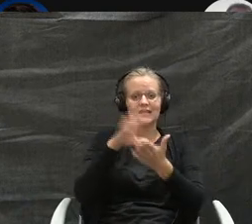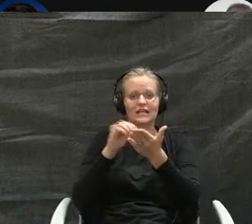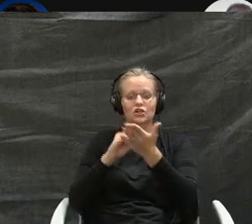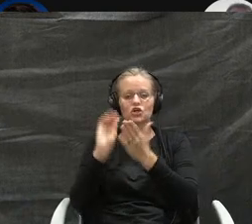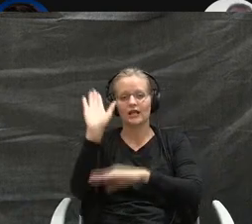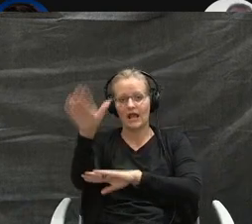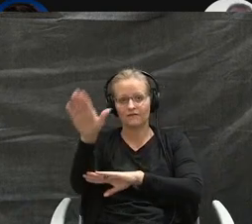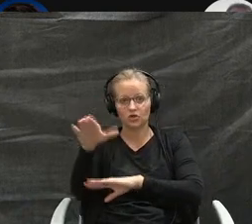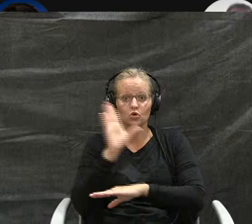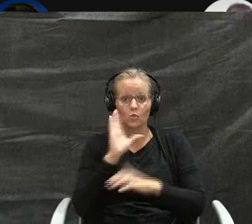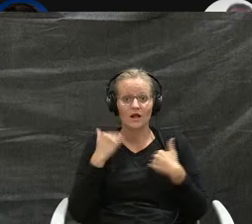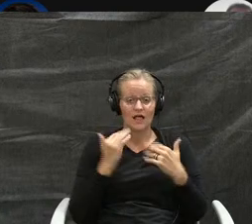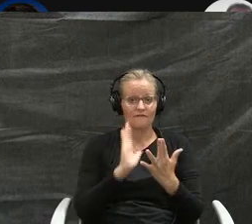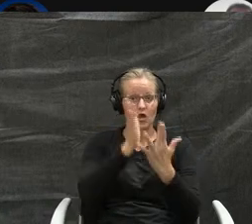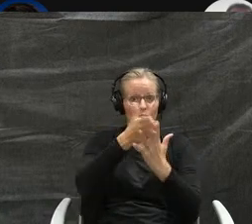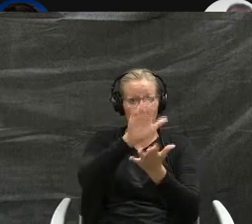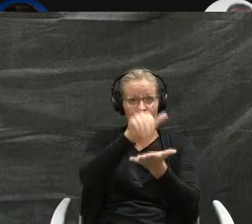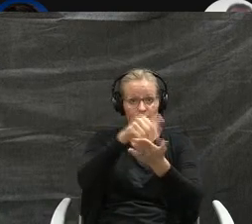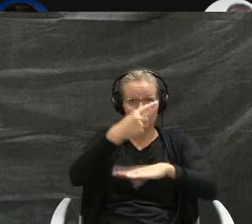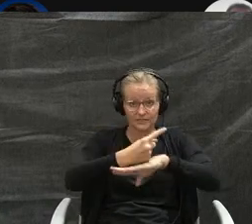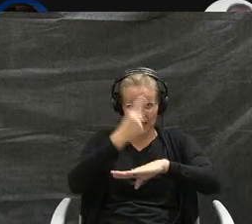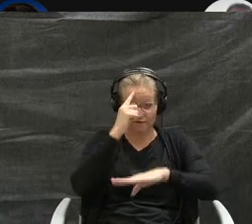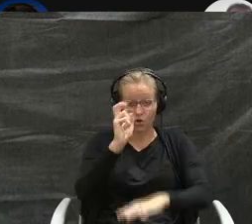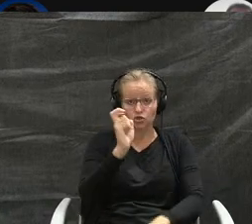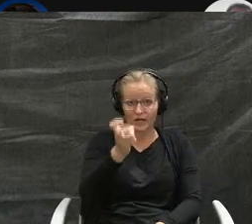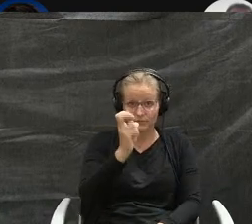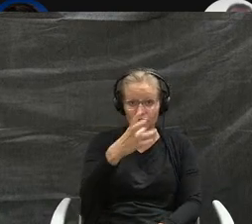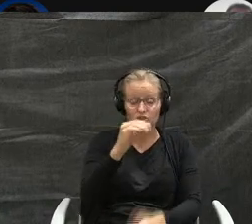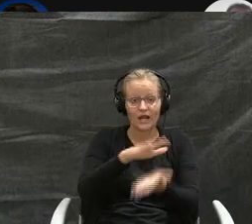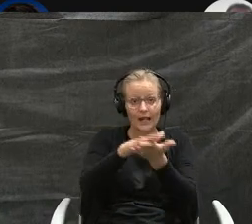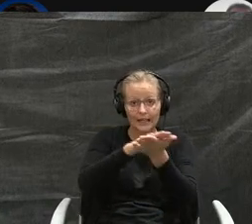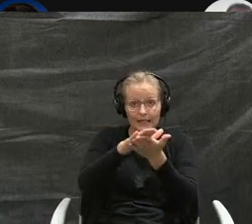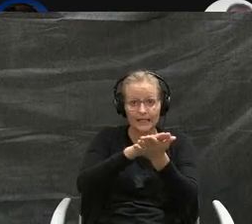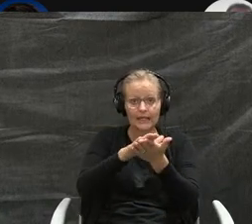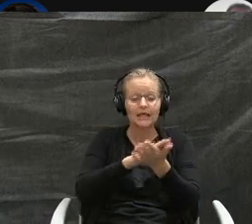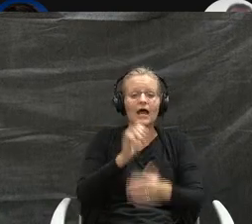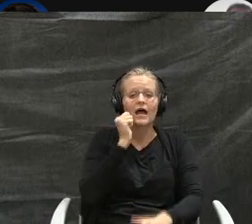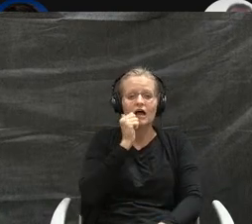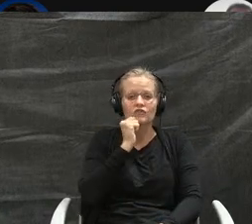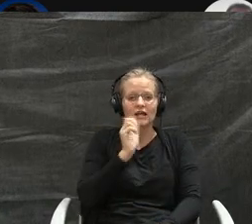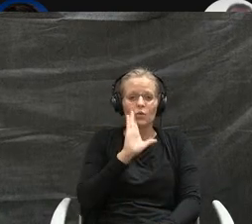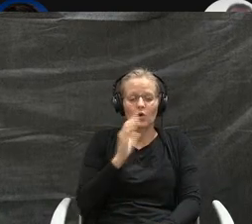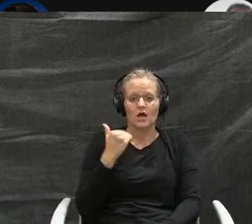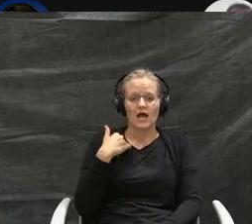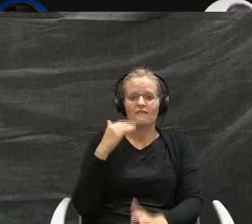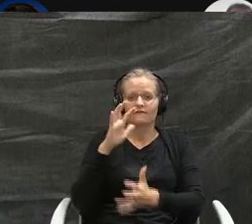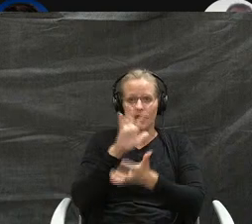day for transportation and cleaning every other day electives would be in the mix as well. For students have that